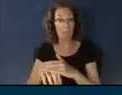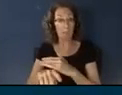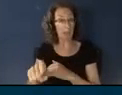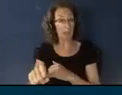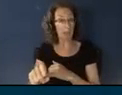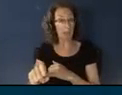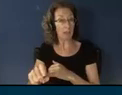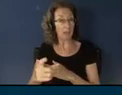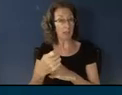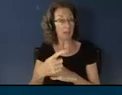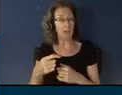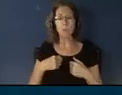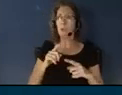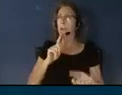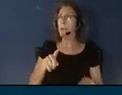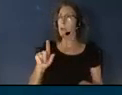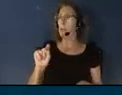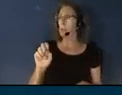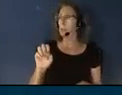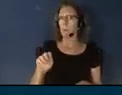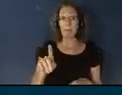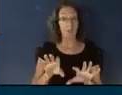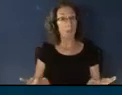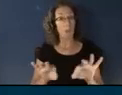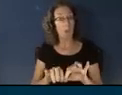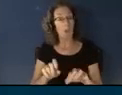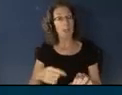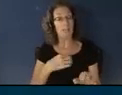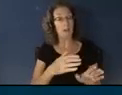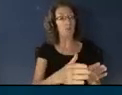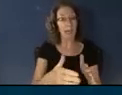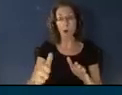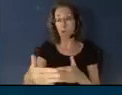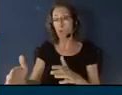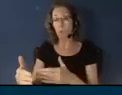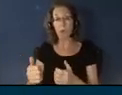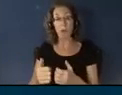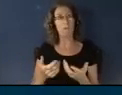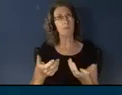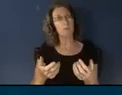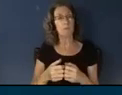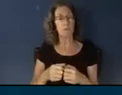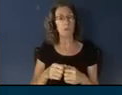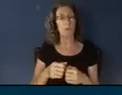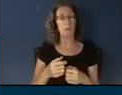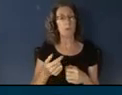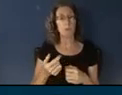If you if you it's really essential that you have breakout rooms you could assign the interpreter ask anybody if they need the interpreter and go